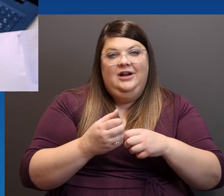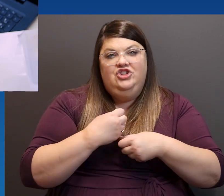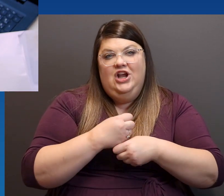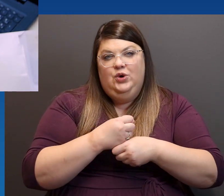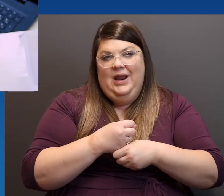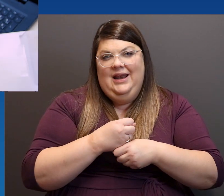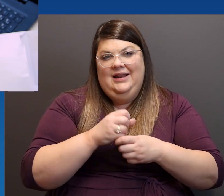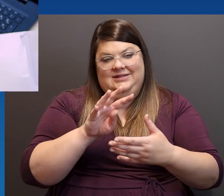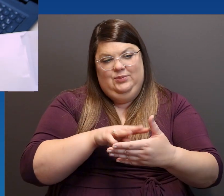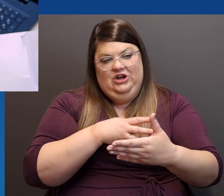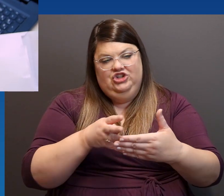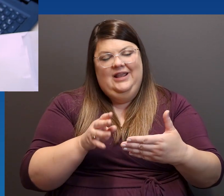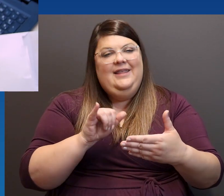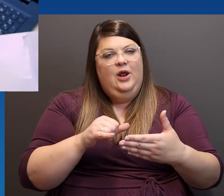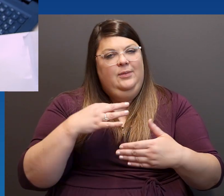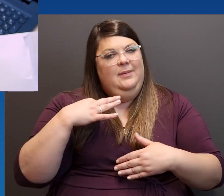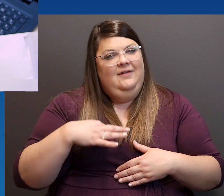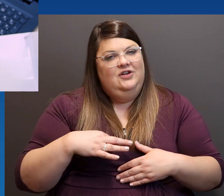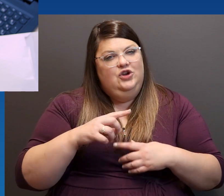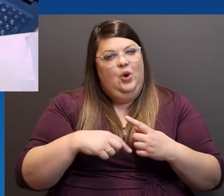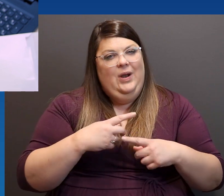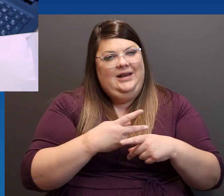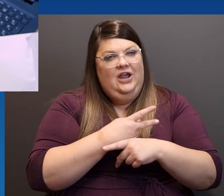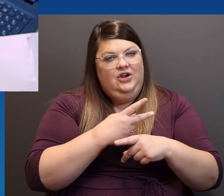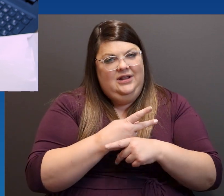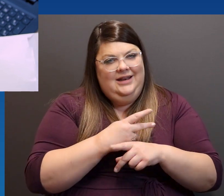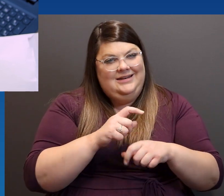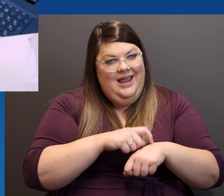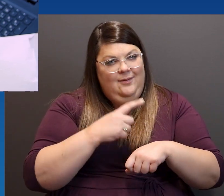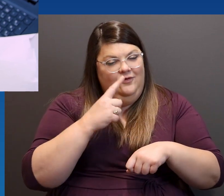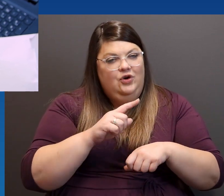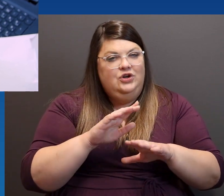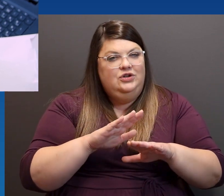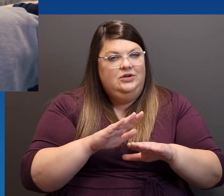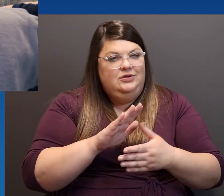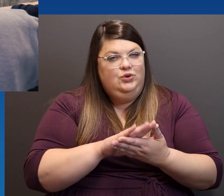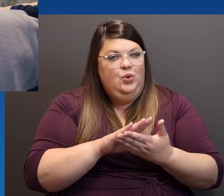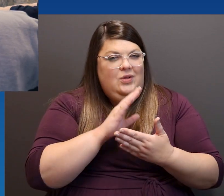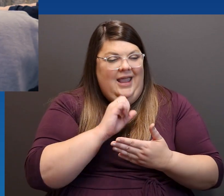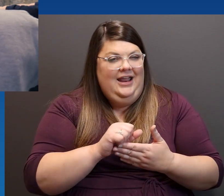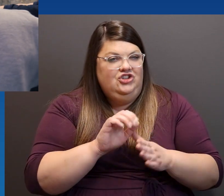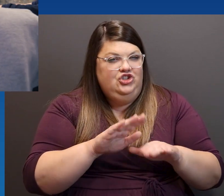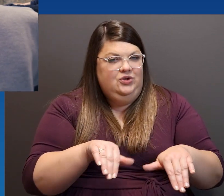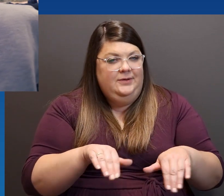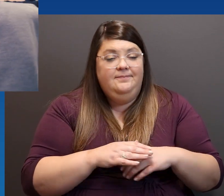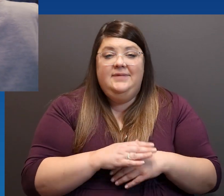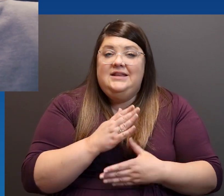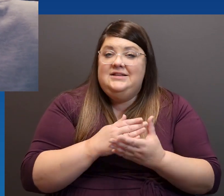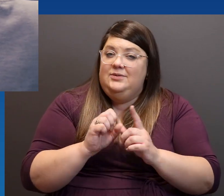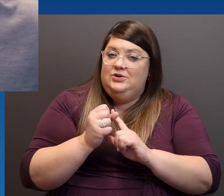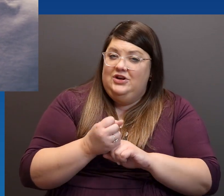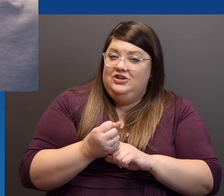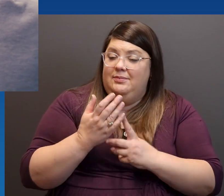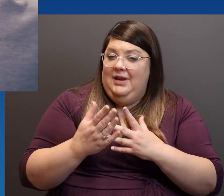would be beneficial when calculating times for school-aged children. In some instances, you may be compensated